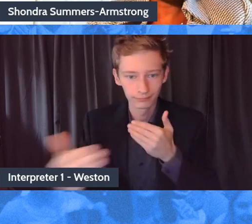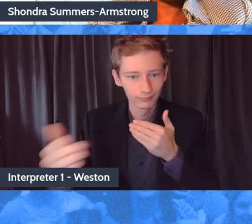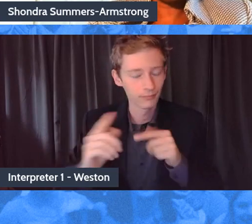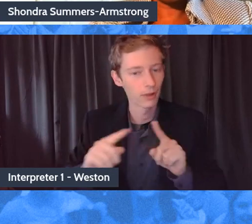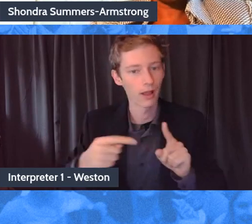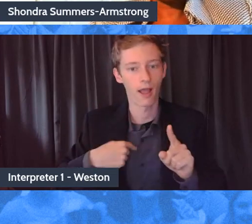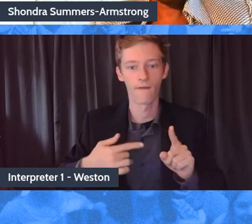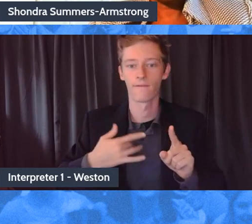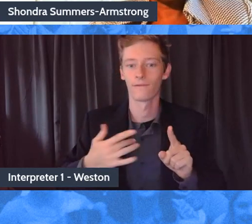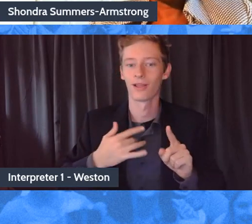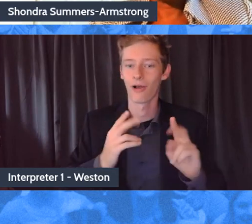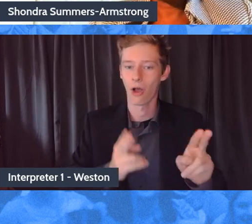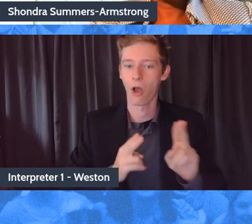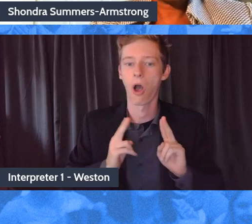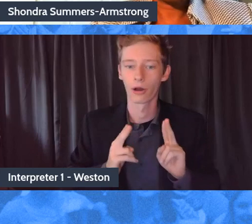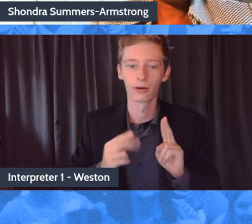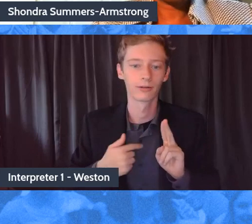and eager to keep going.